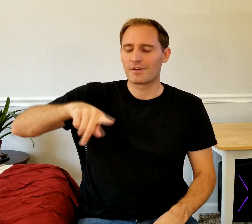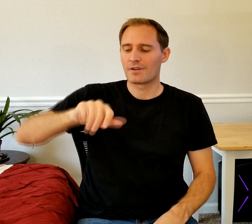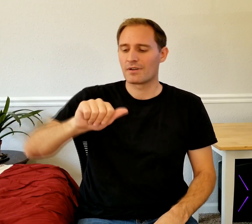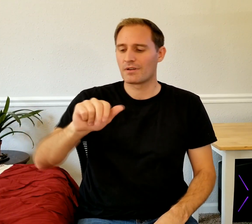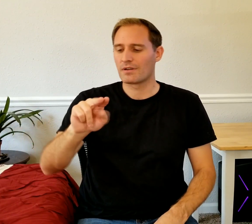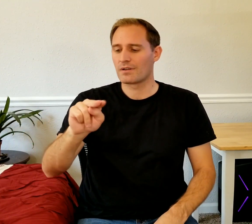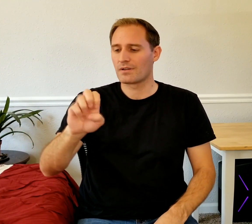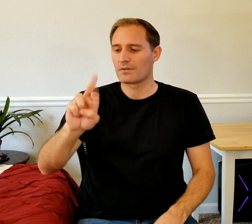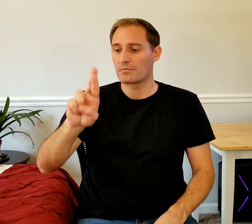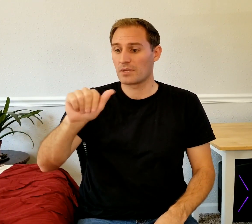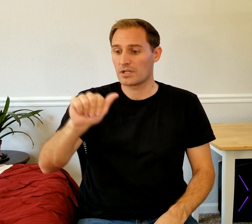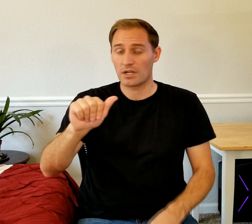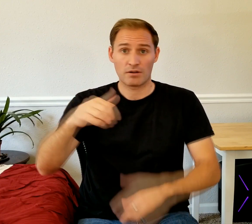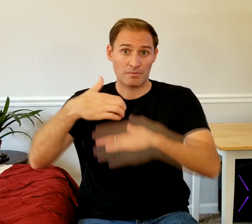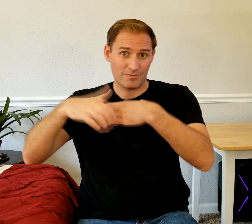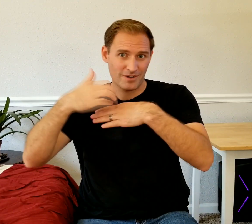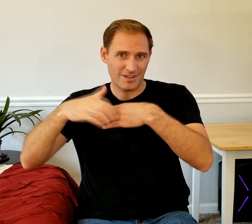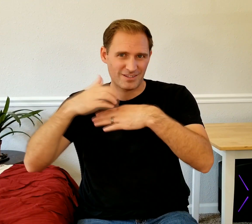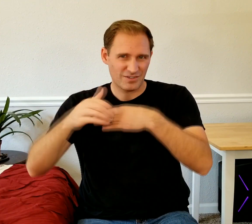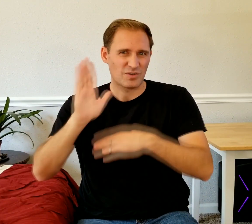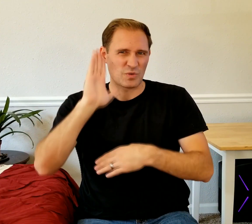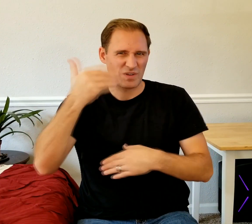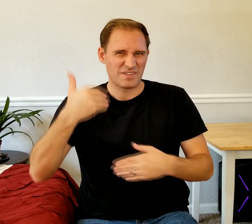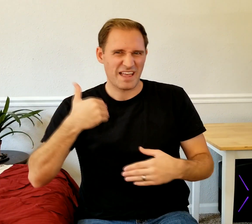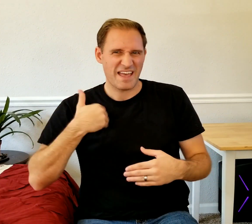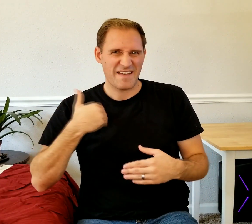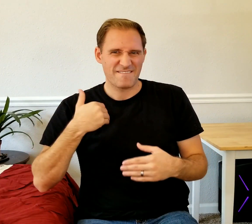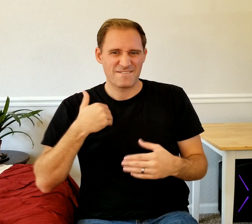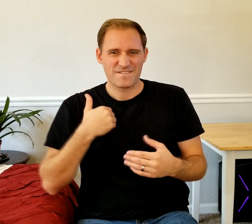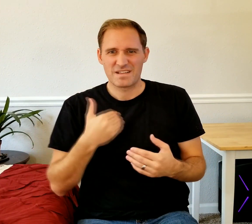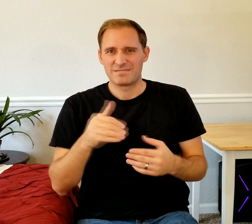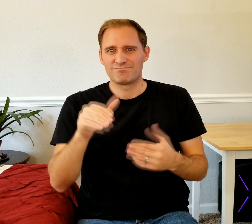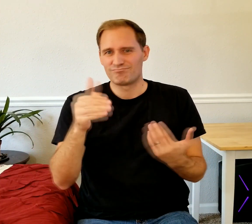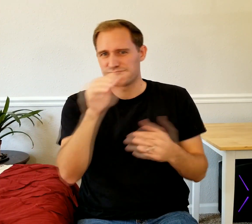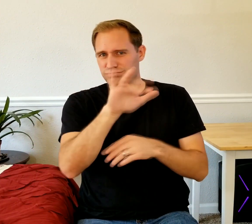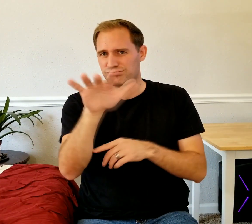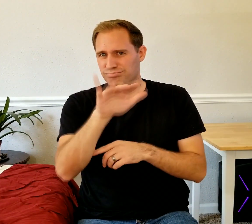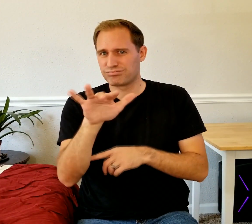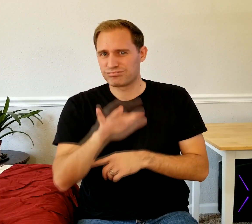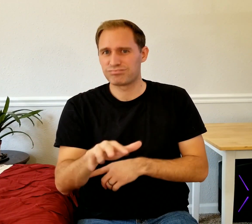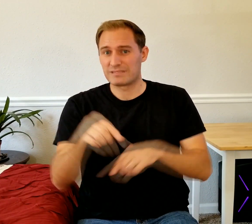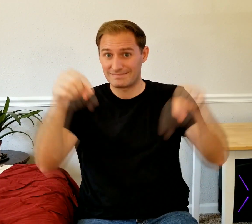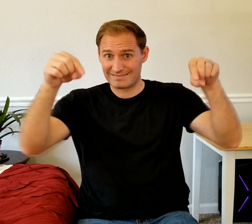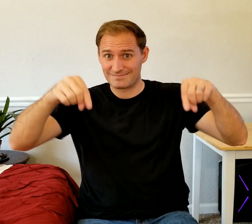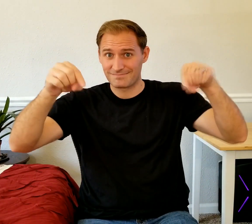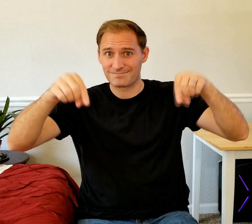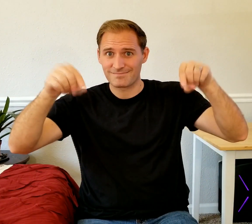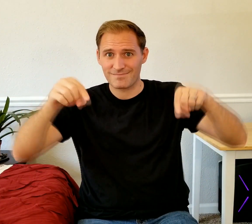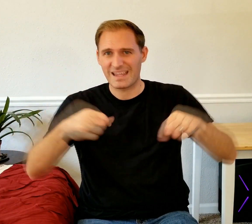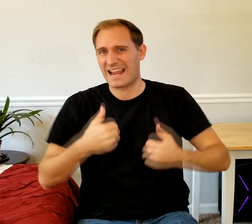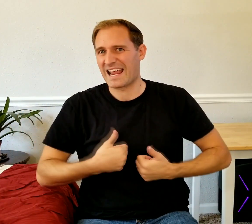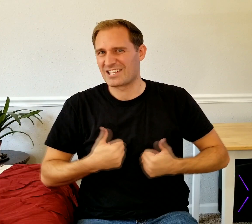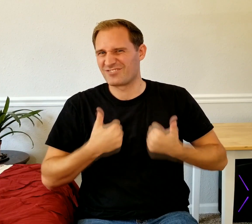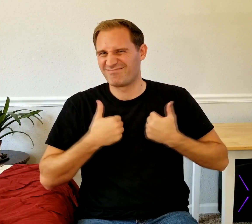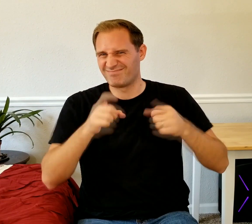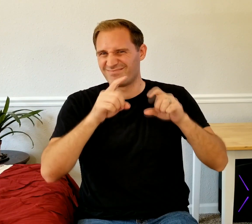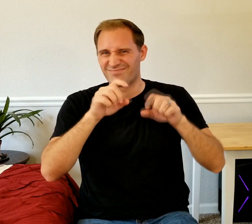I'll have some details linked in the description below with the address, time, and everything that you need to know for it. I would love to see you there in person